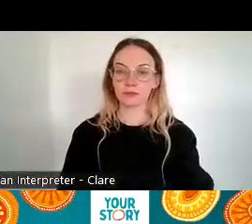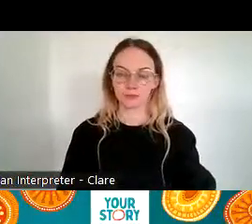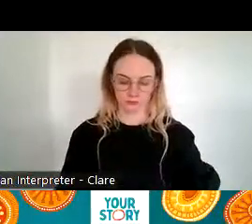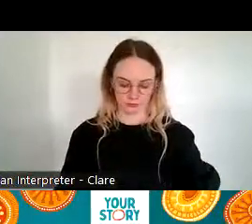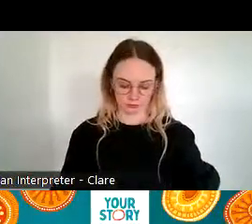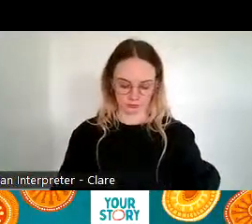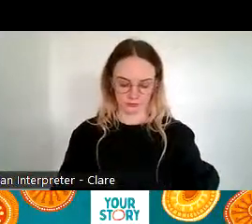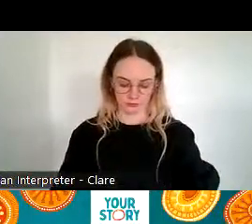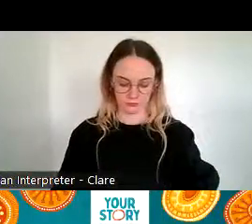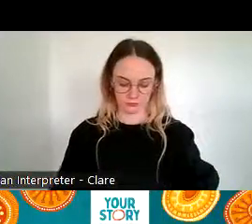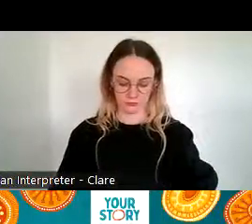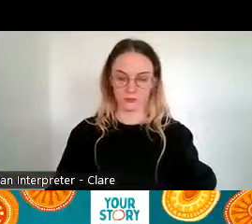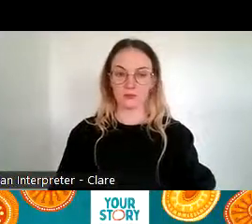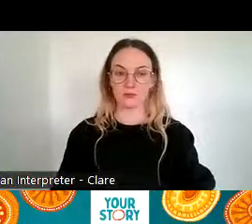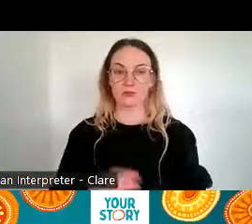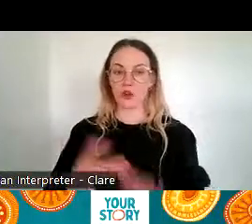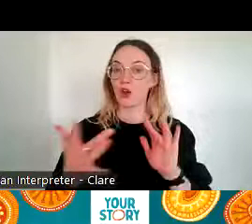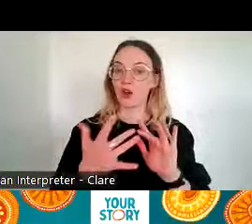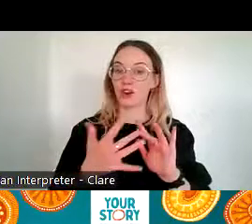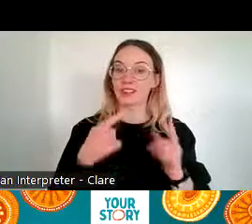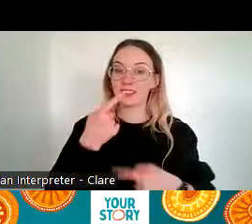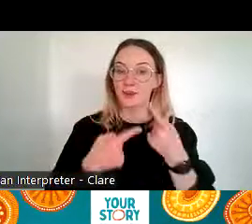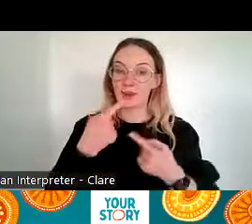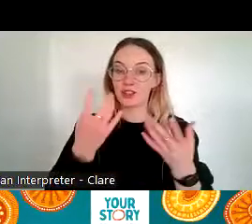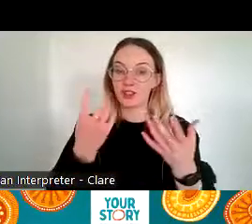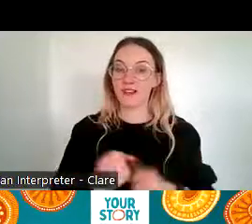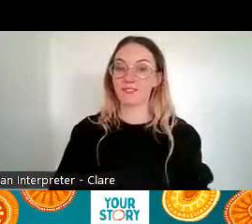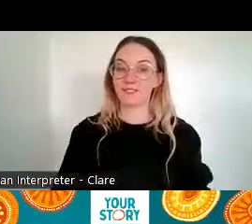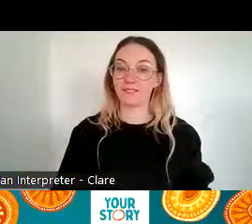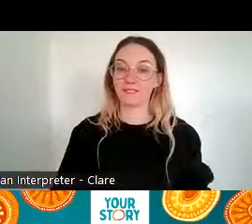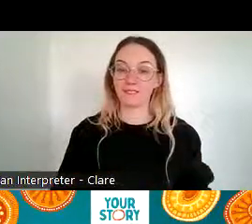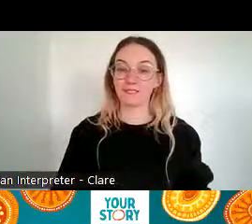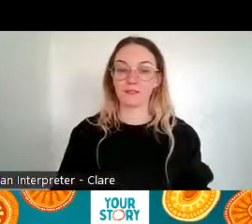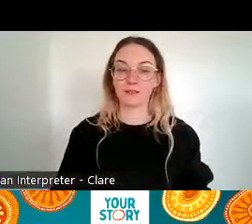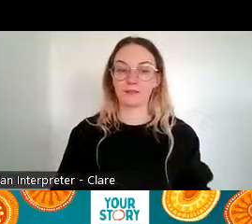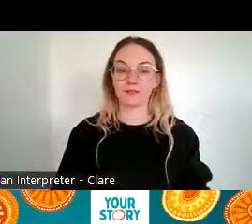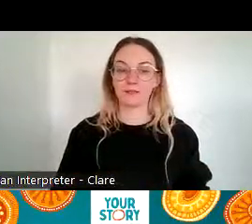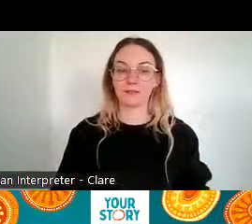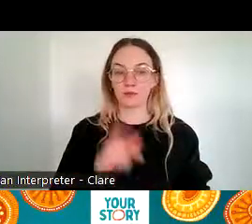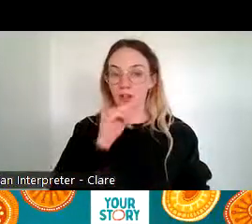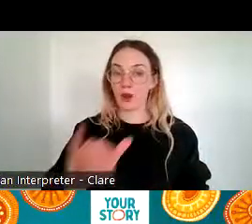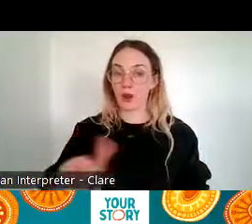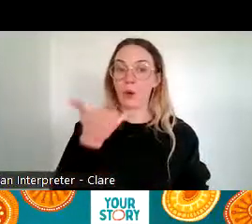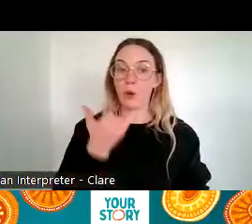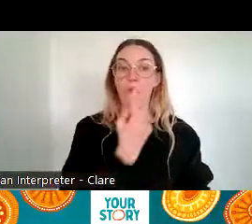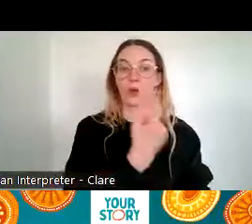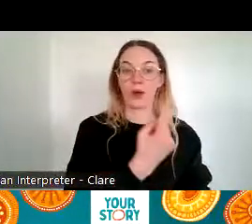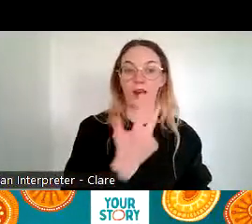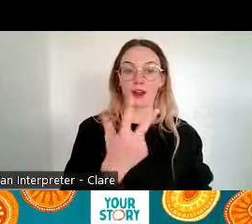There are our contact details. You can telephone us on 1800 77 1800.